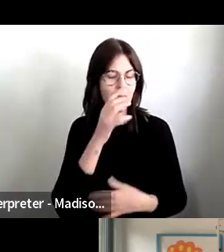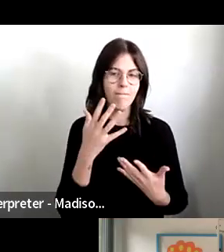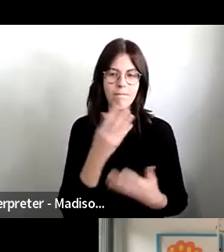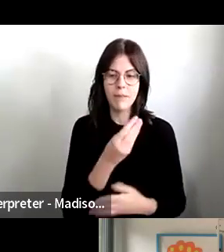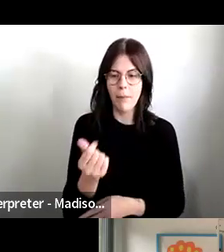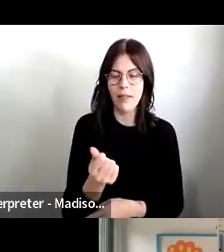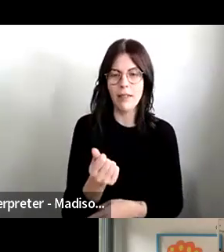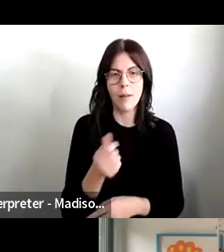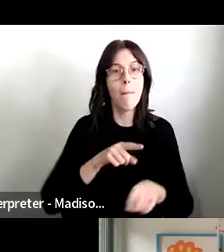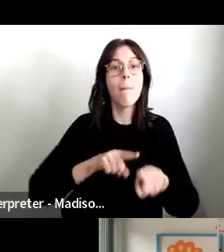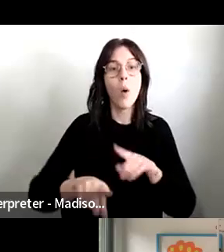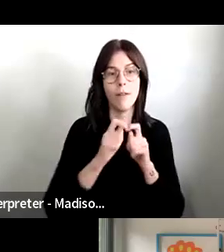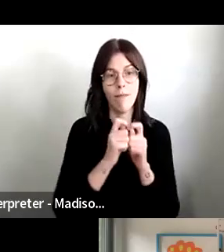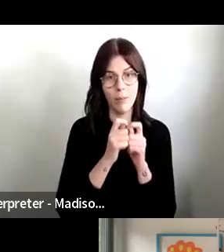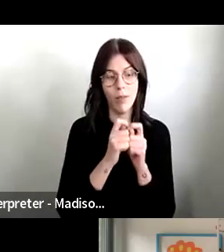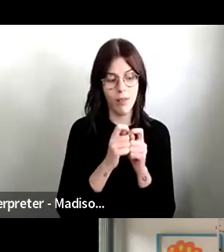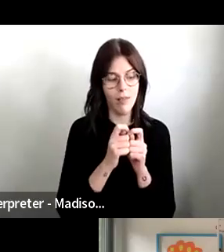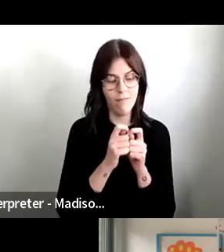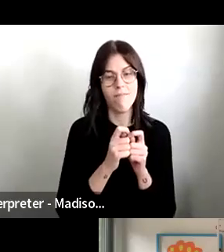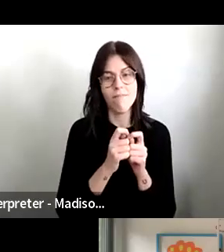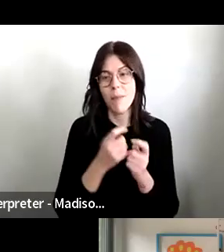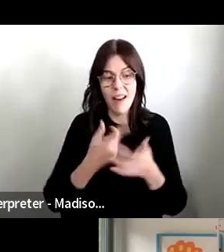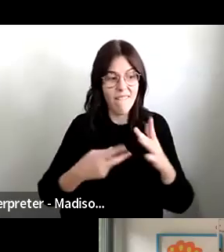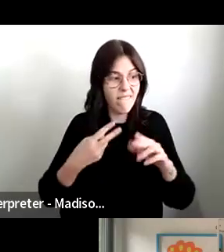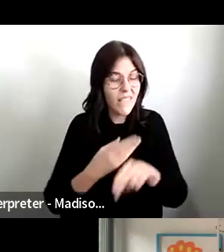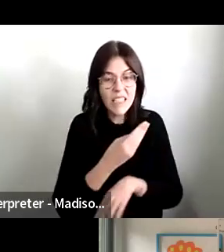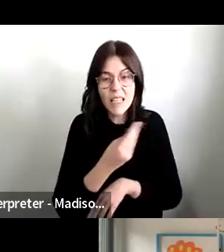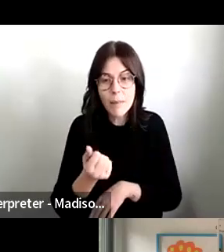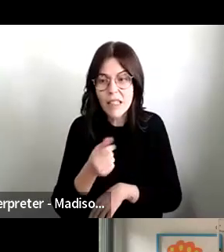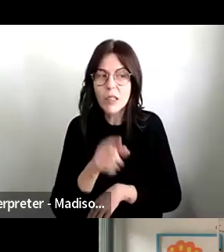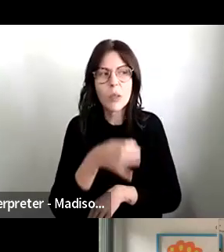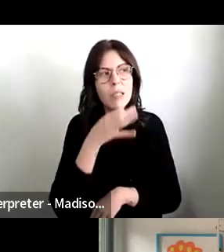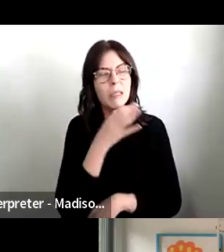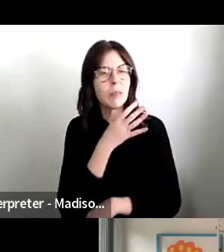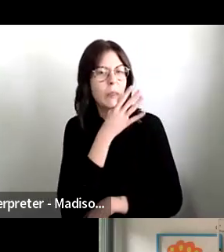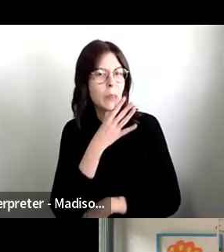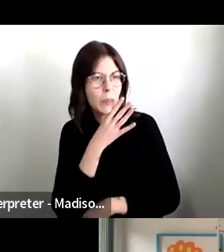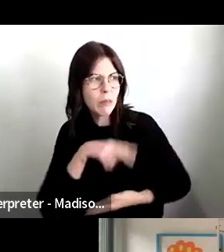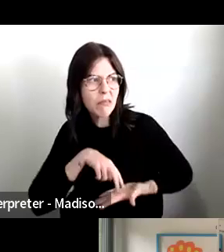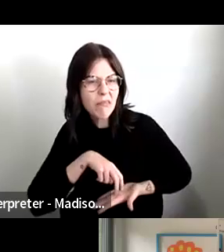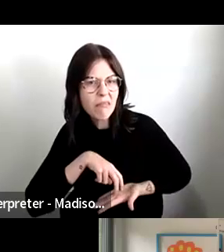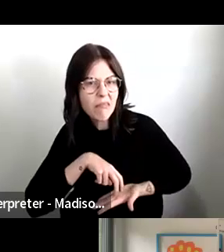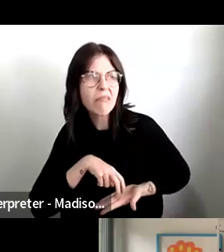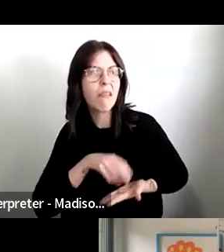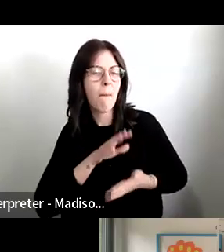is the most valuable, even if there is something you are kind of... erh about, know that there is